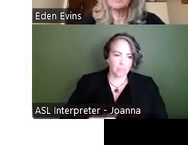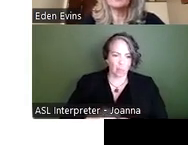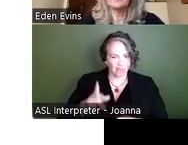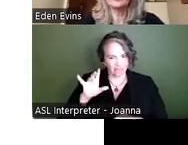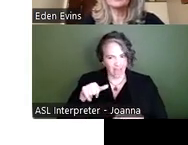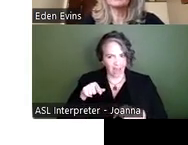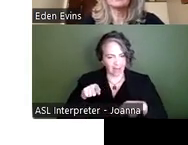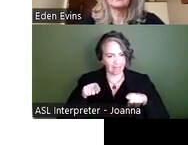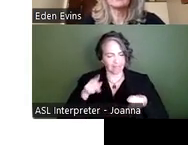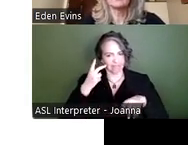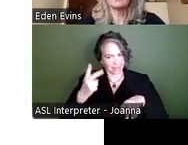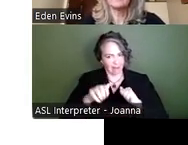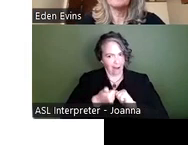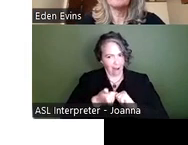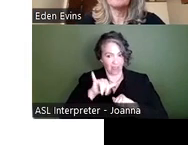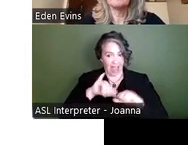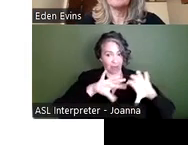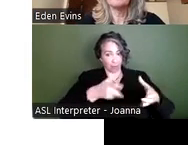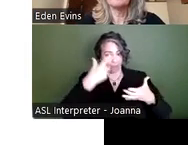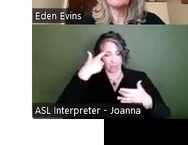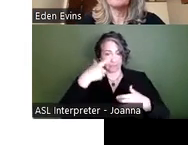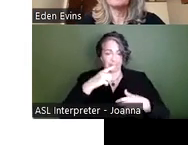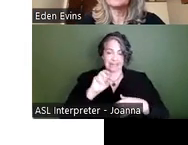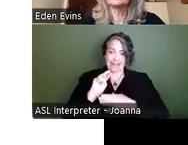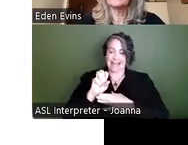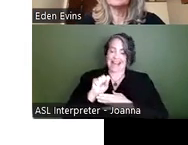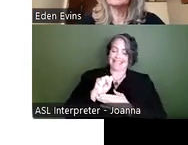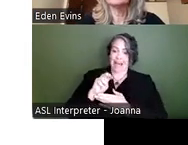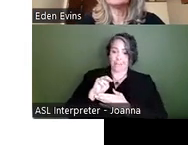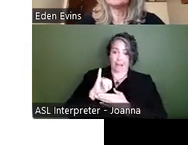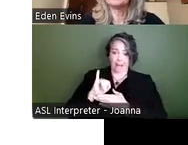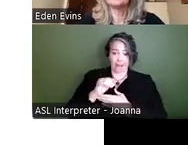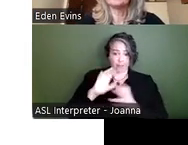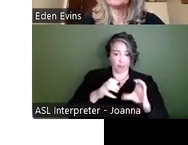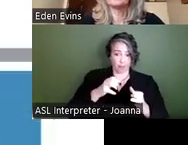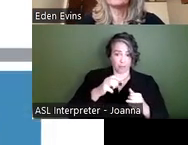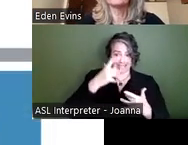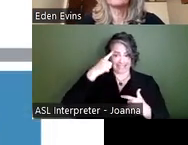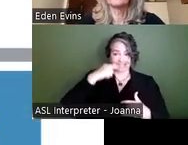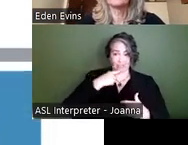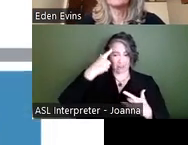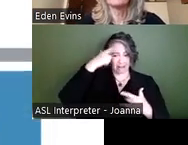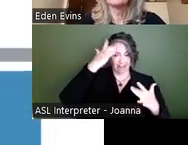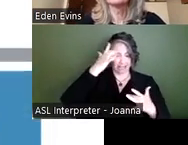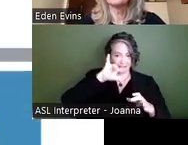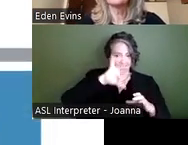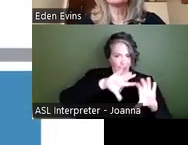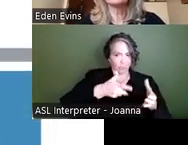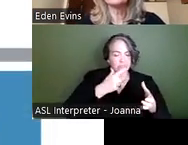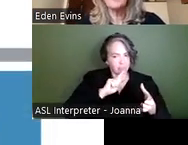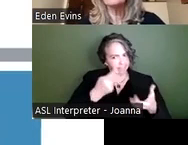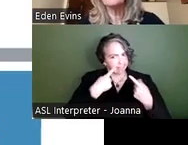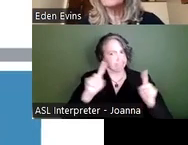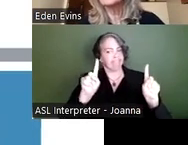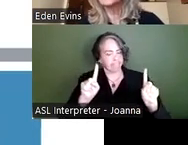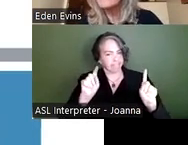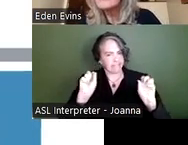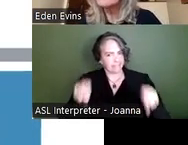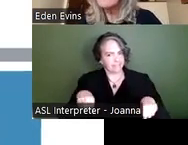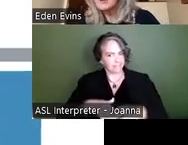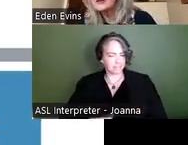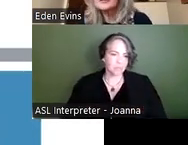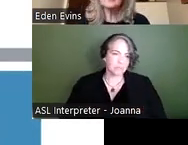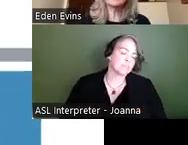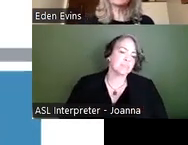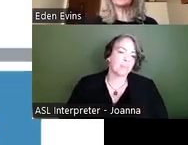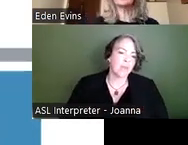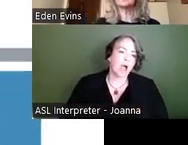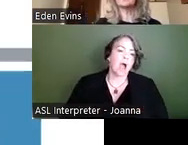population. Next slide. So the desire for “conservative” models amongst scientists